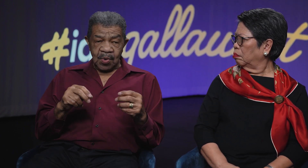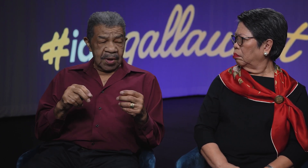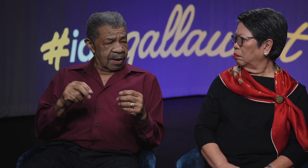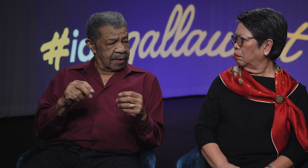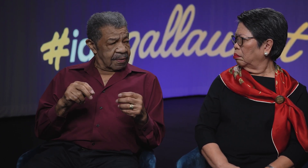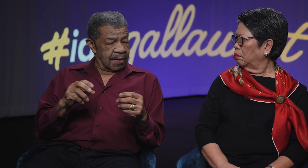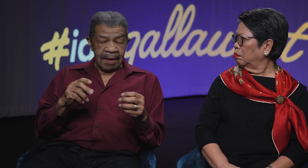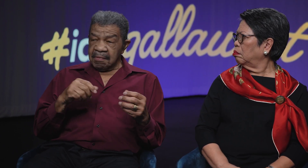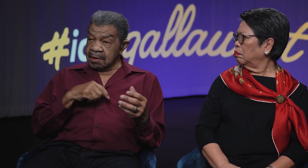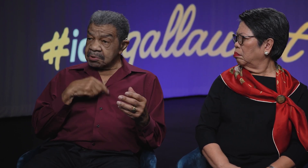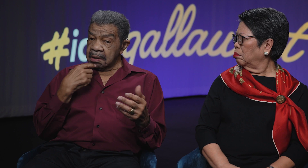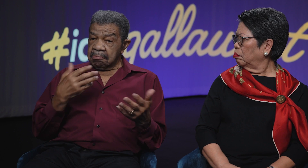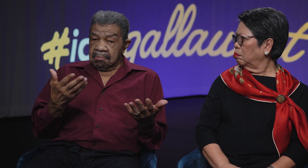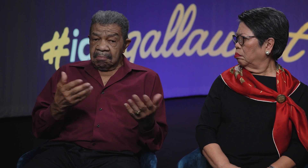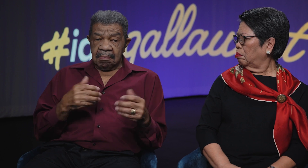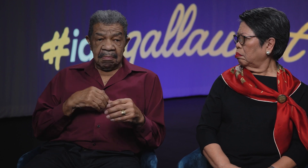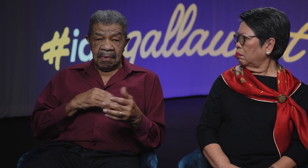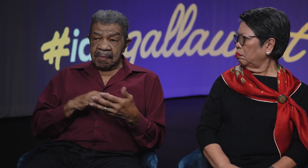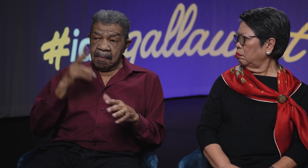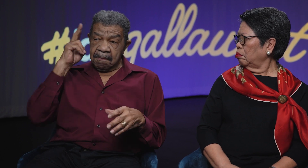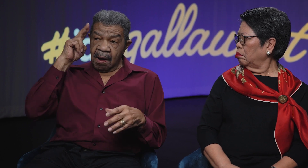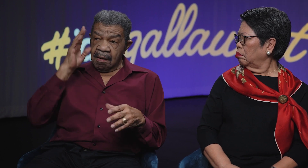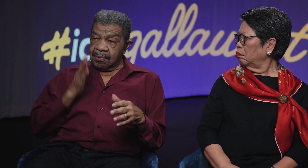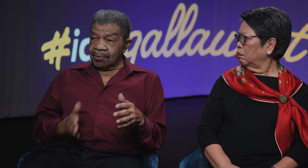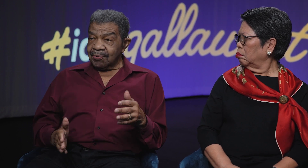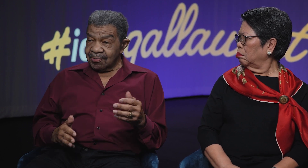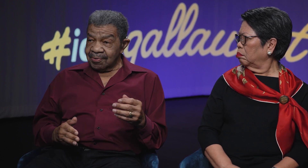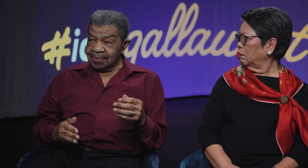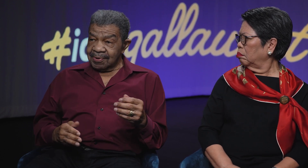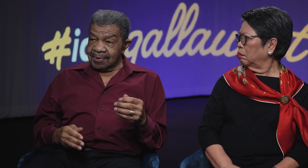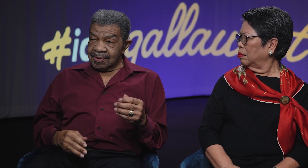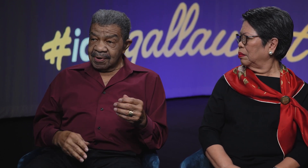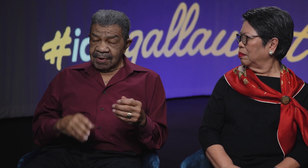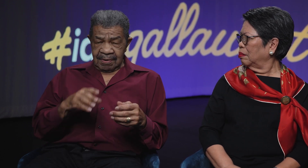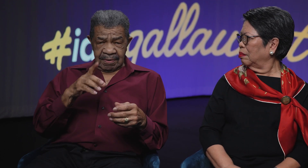I said, “I’ll be a barber”.